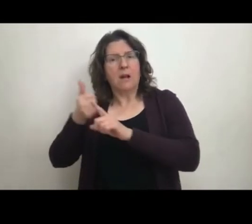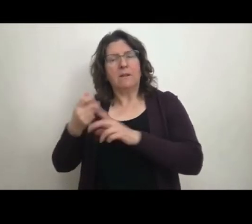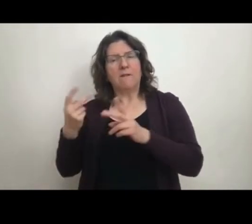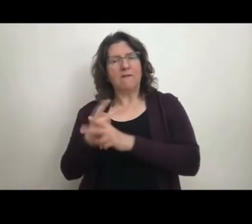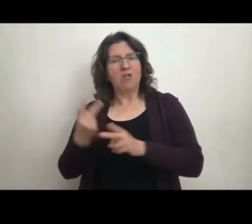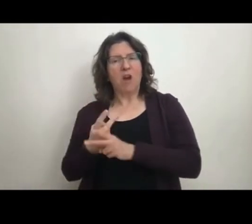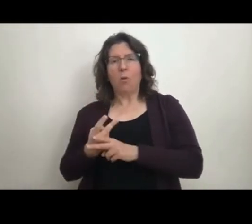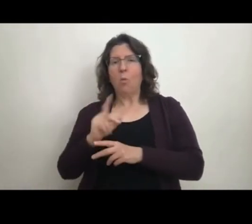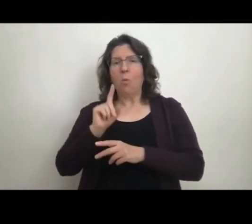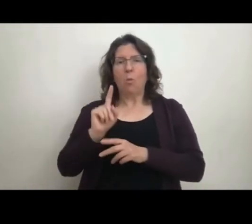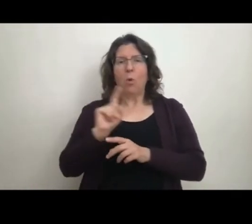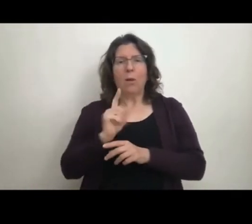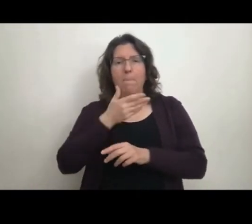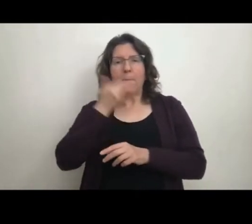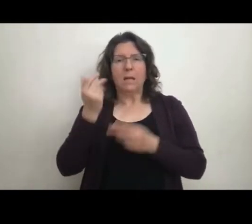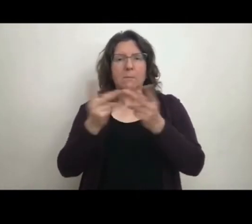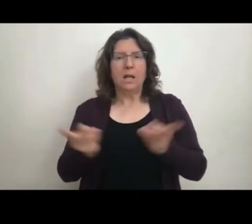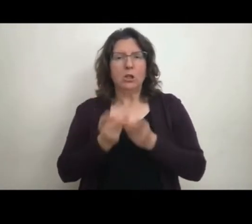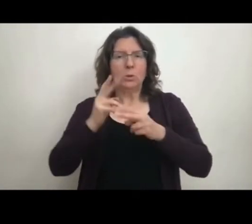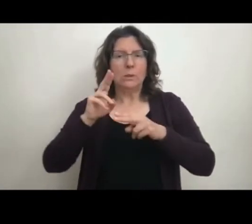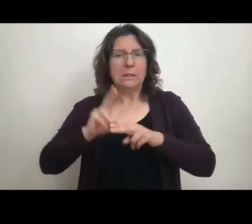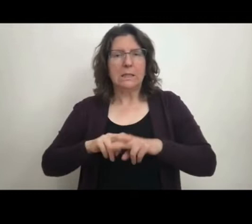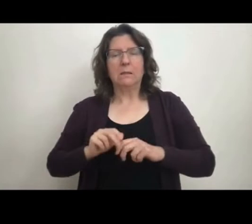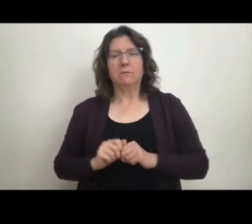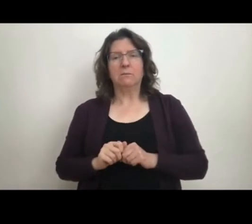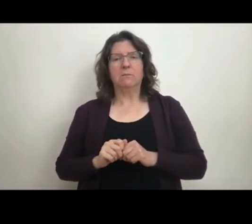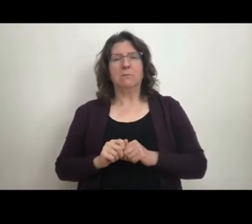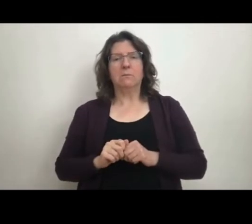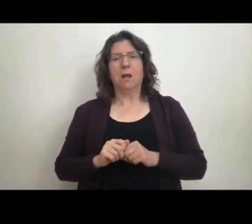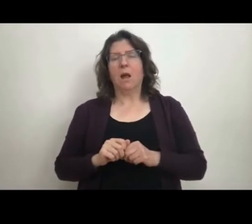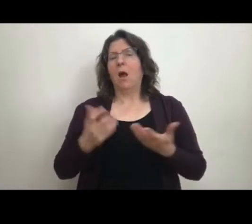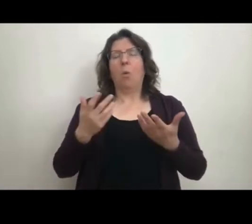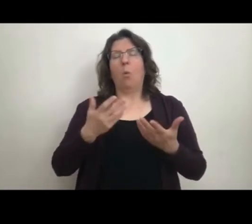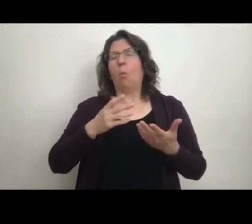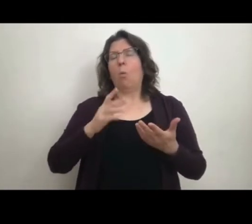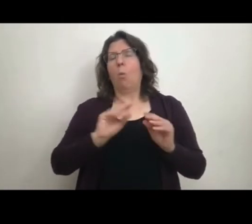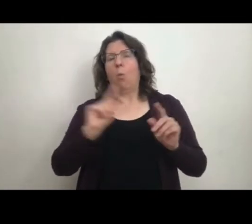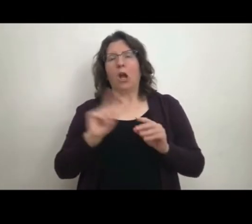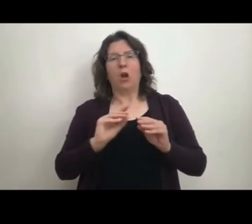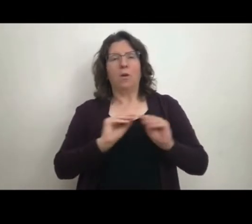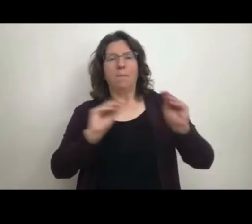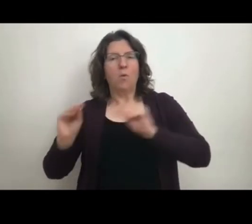I wanted to let them figure out where the best place to sit was . . .